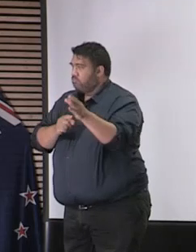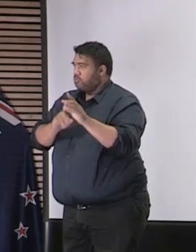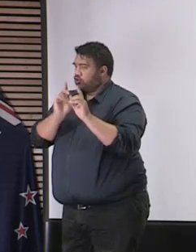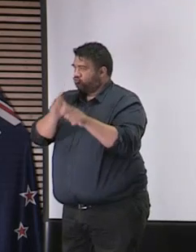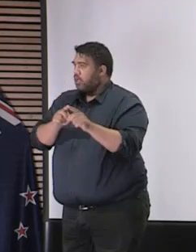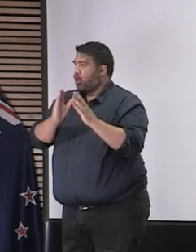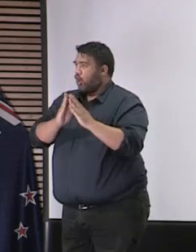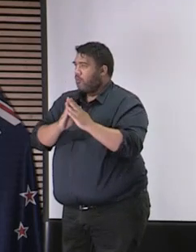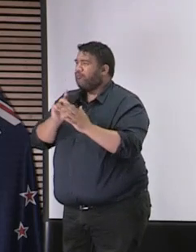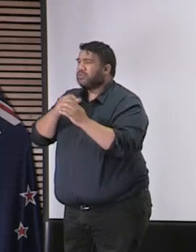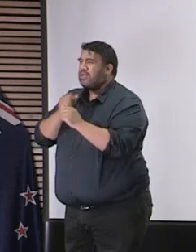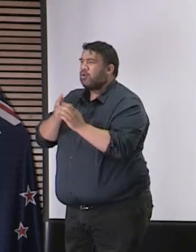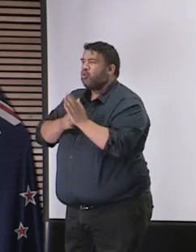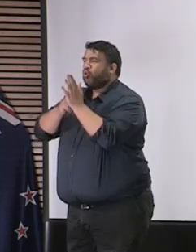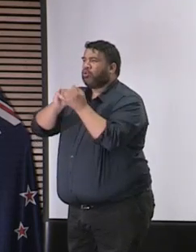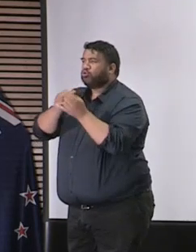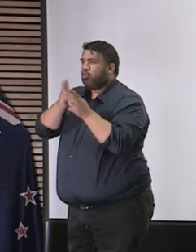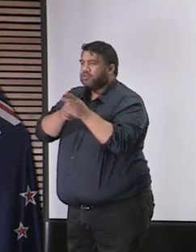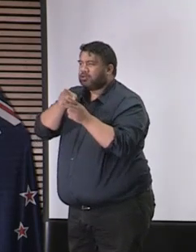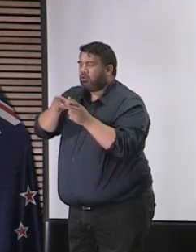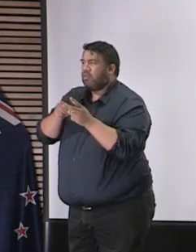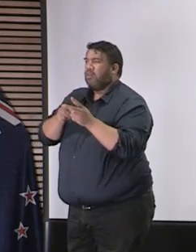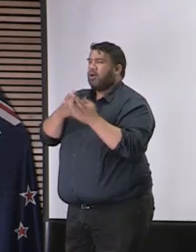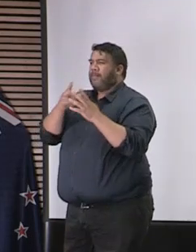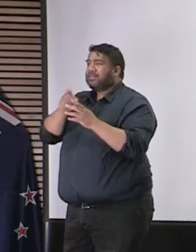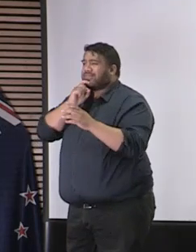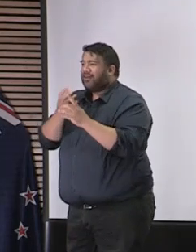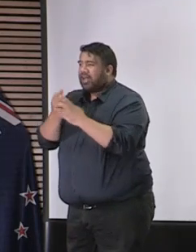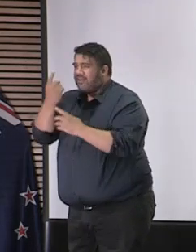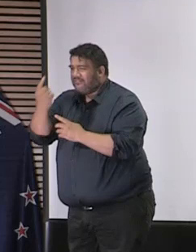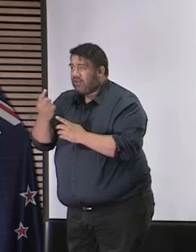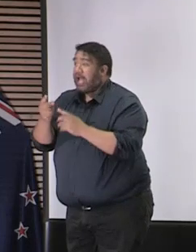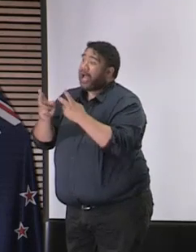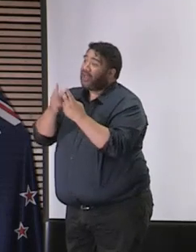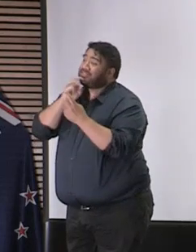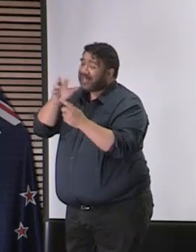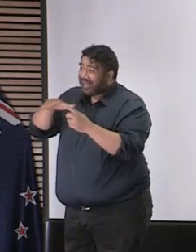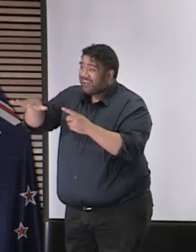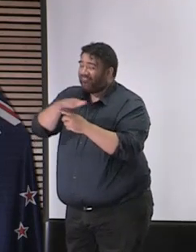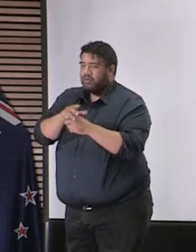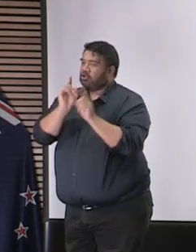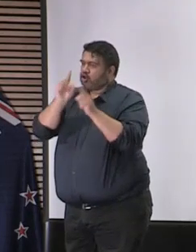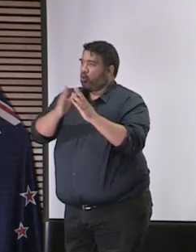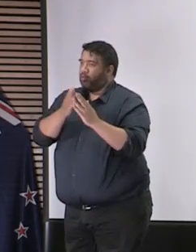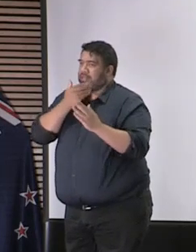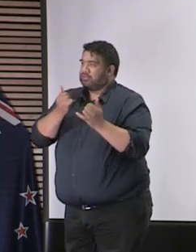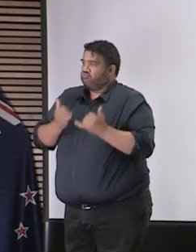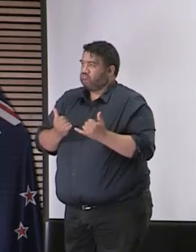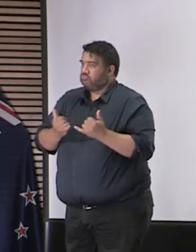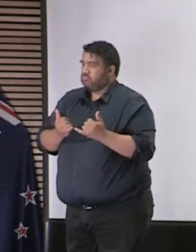contacts are stood down. You will have seen a couple of instances already, one at North Shore Hospital and one